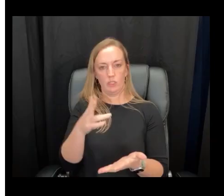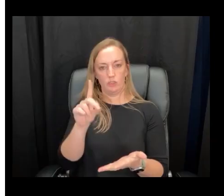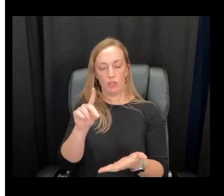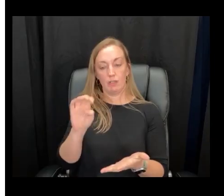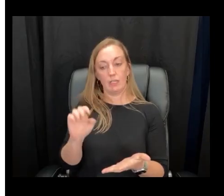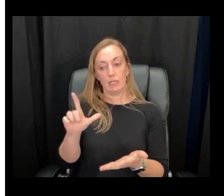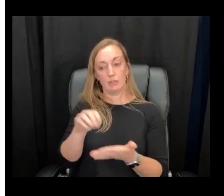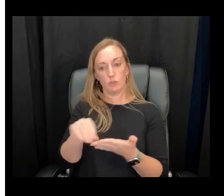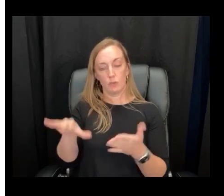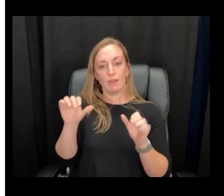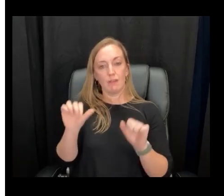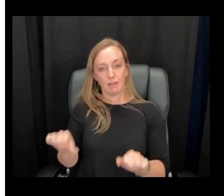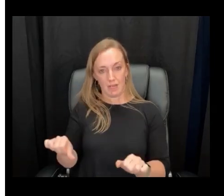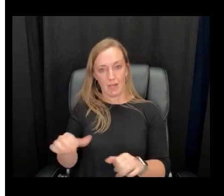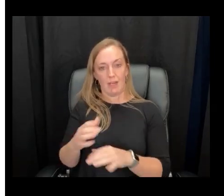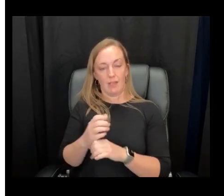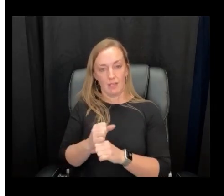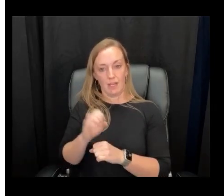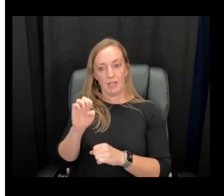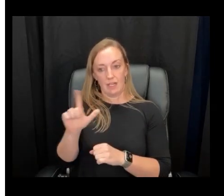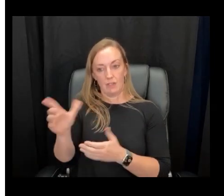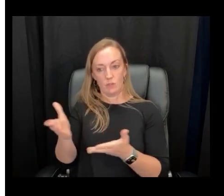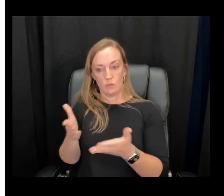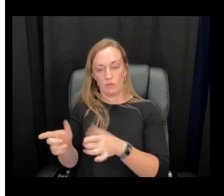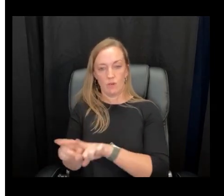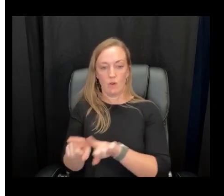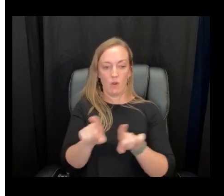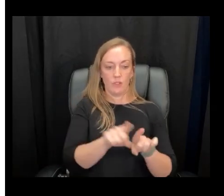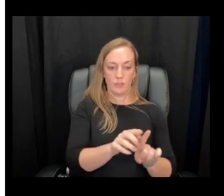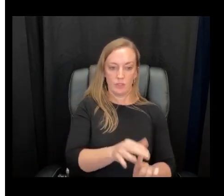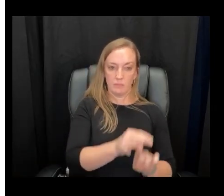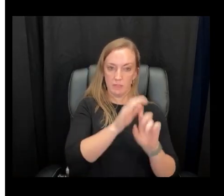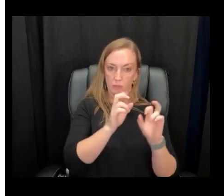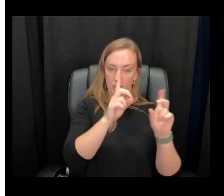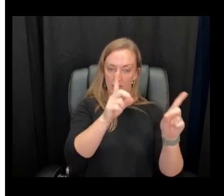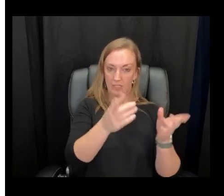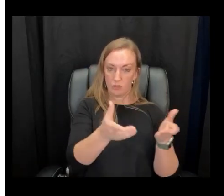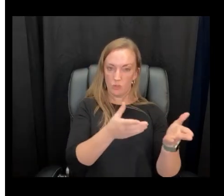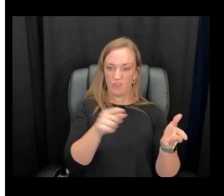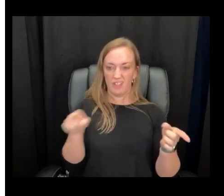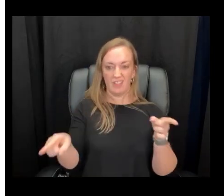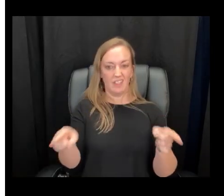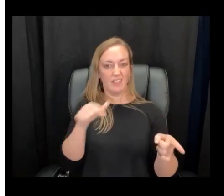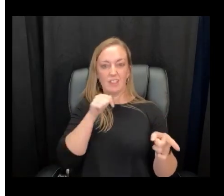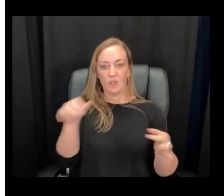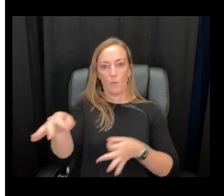services without one replacing the other. Families' input is a required part of eligibility